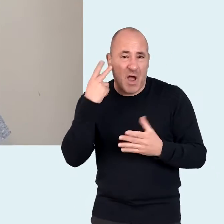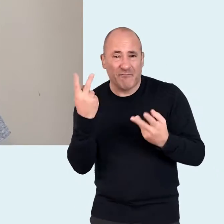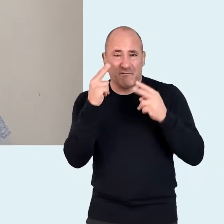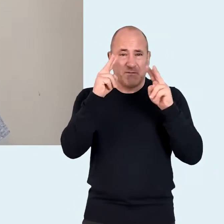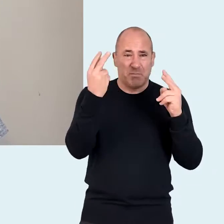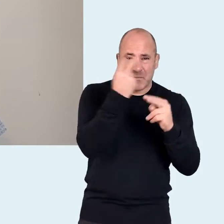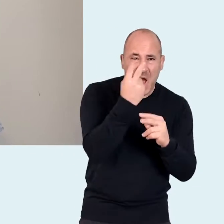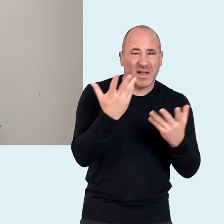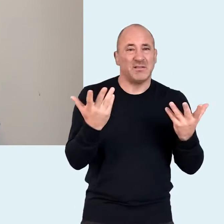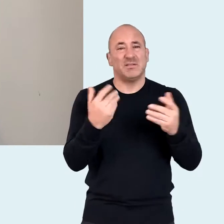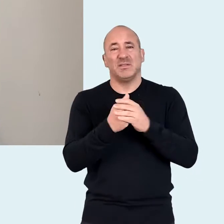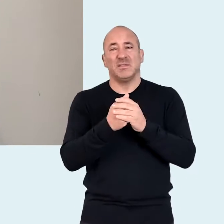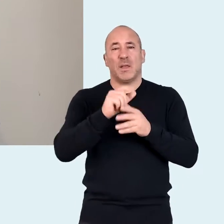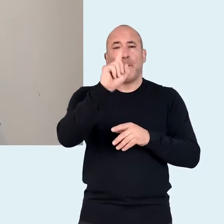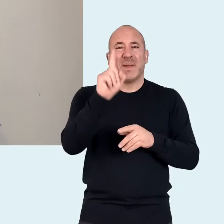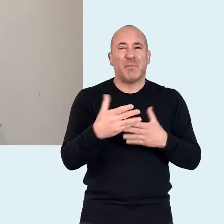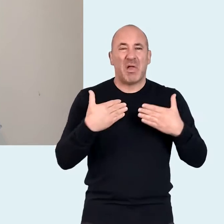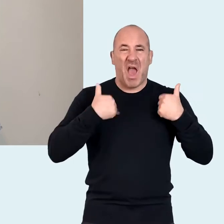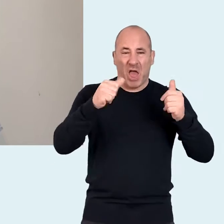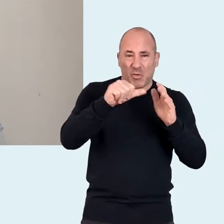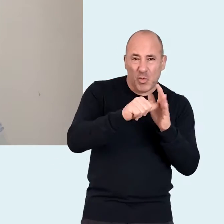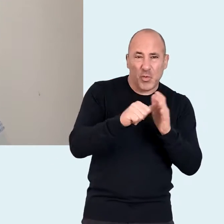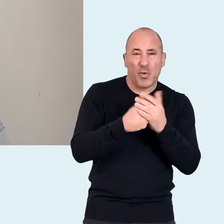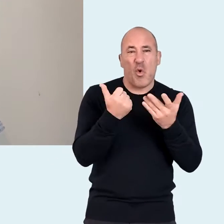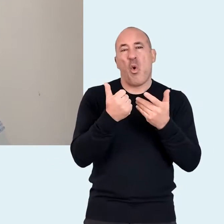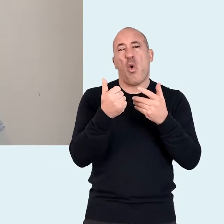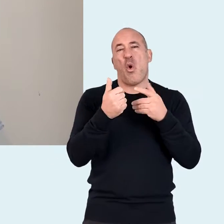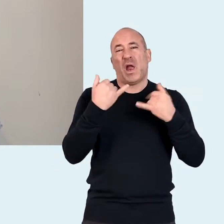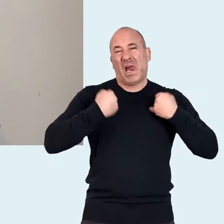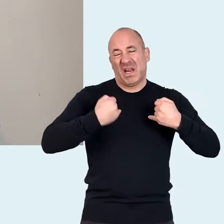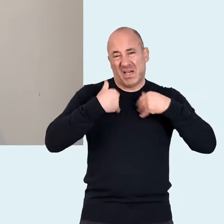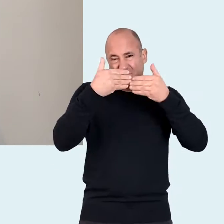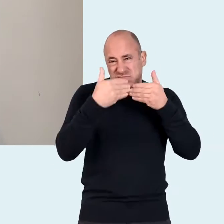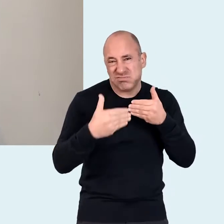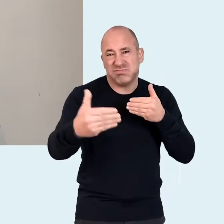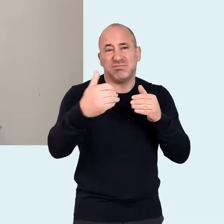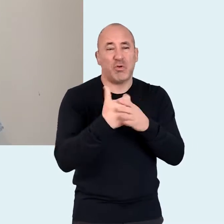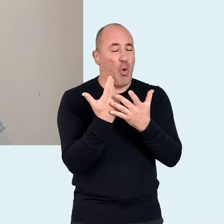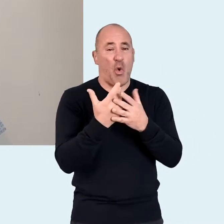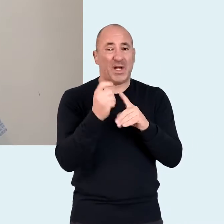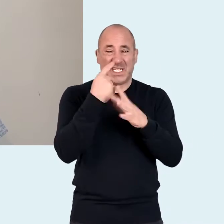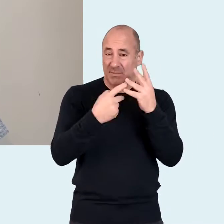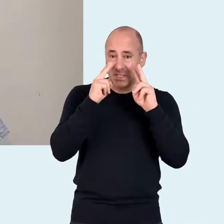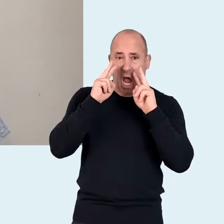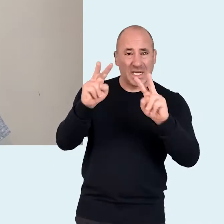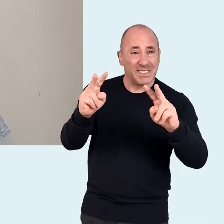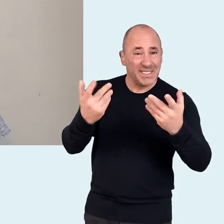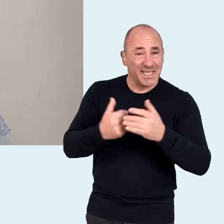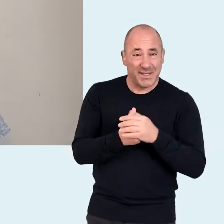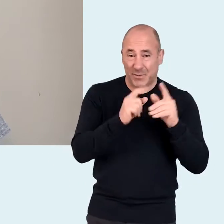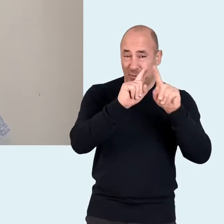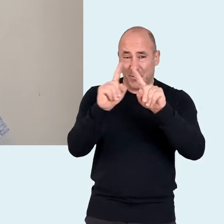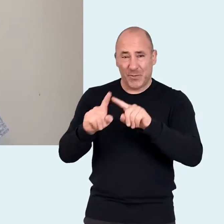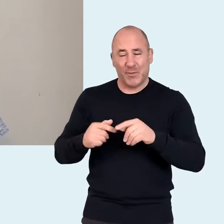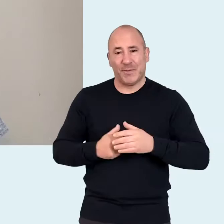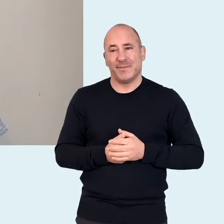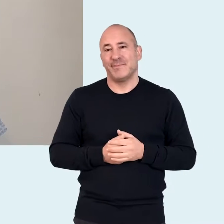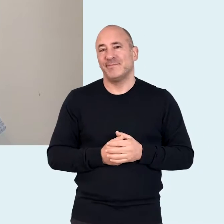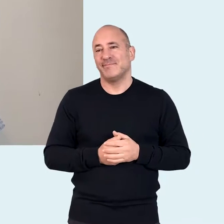impairment, people with health conditions, chronic illness and invisible disability.